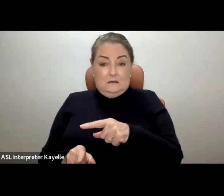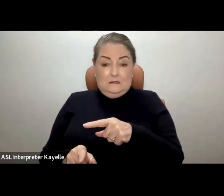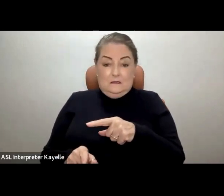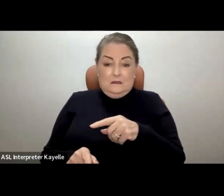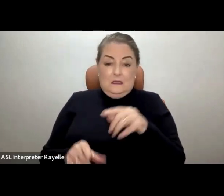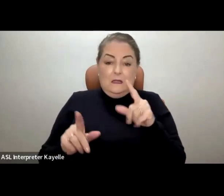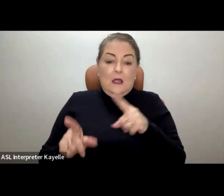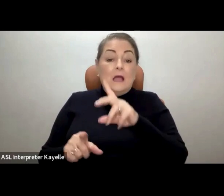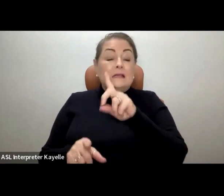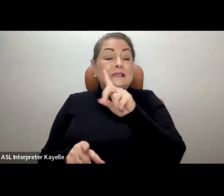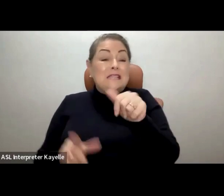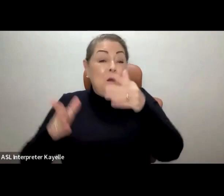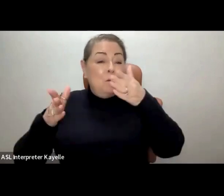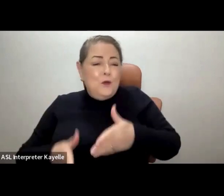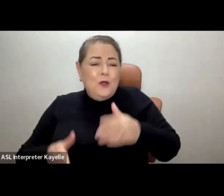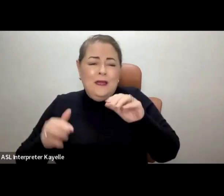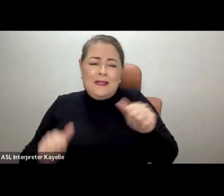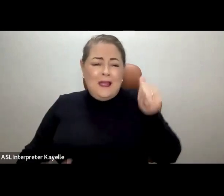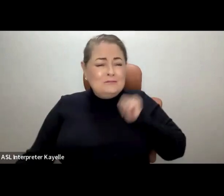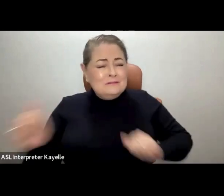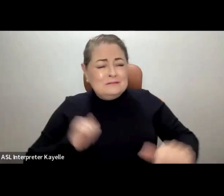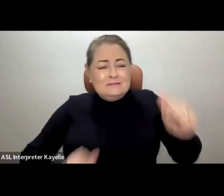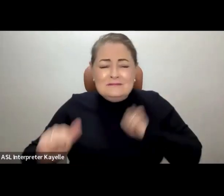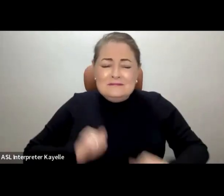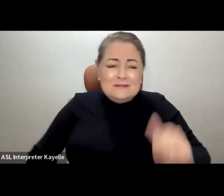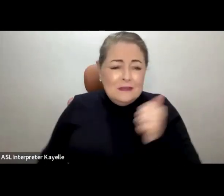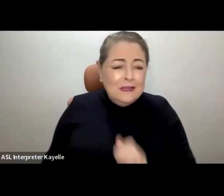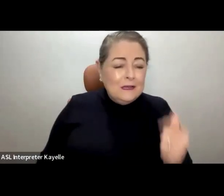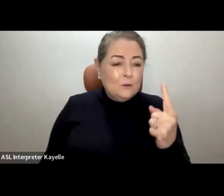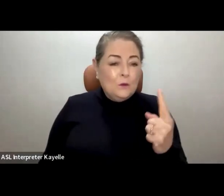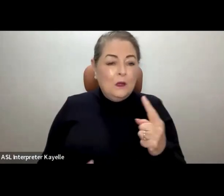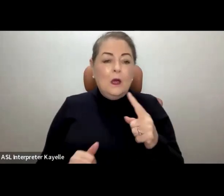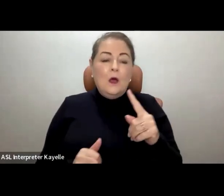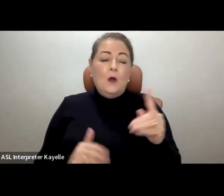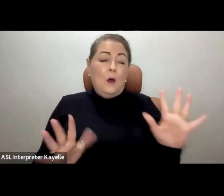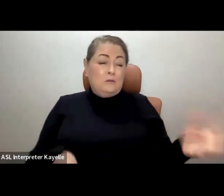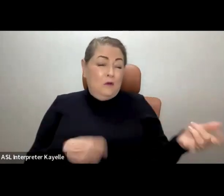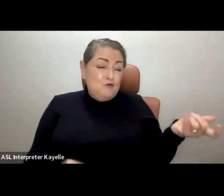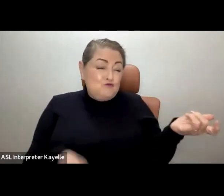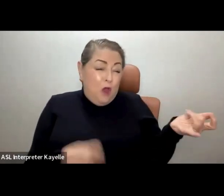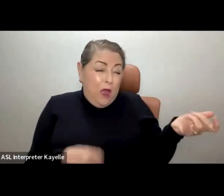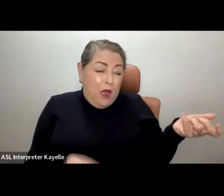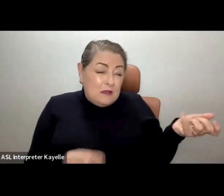play anyone, they can play the rock star, they can play the